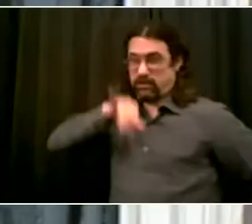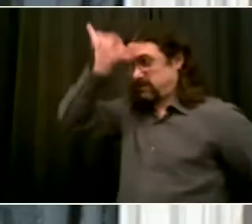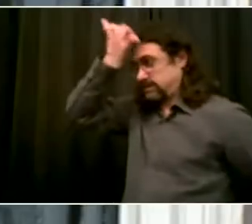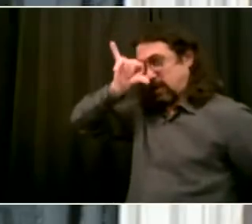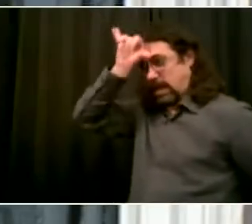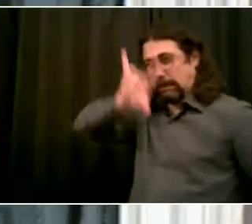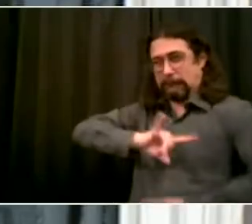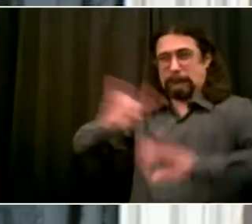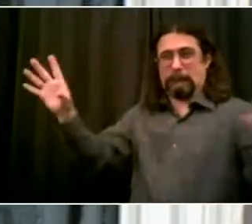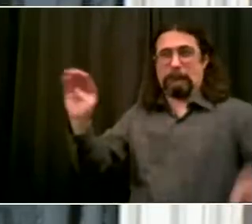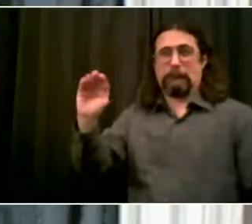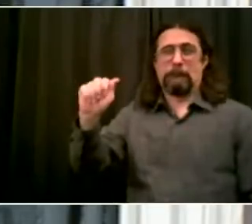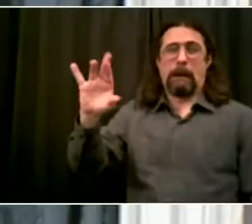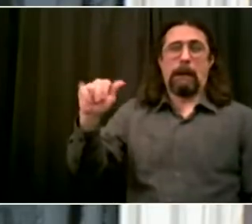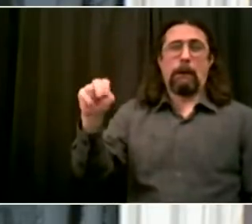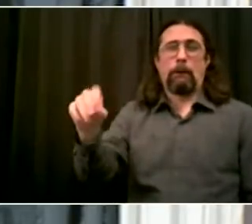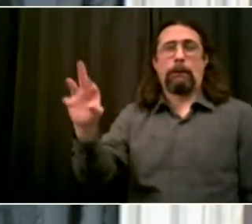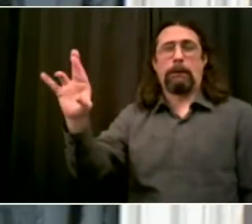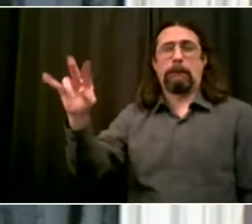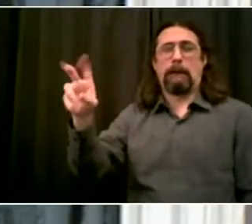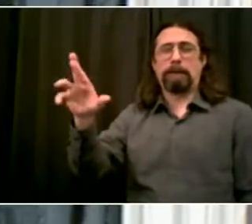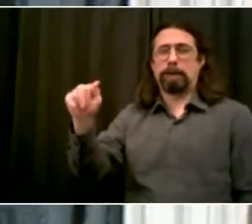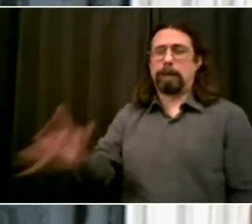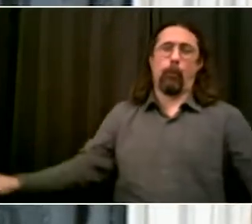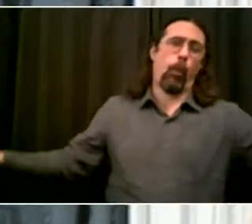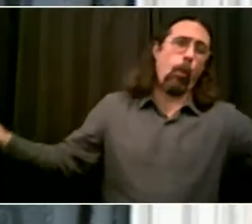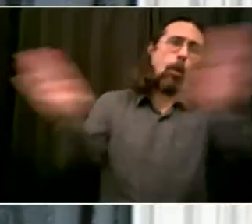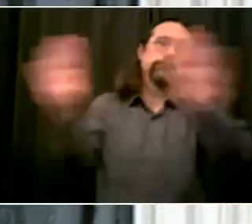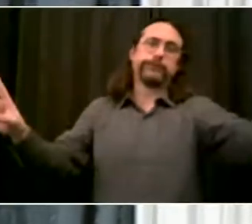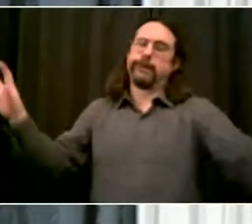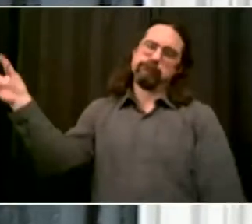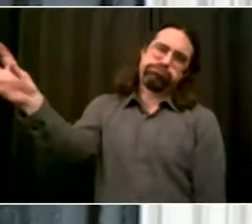DR. DAVE CHOKSHI DO YOU WANT US ADD? WE TALKED ABOUT THE CAVALRY COMING WITH RESPECT TO